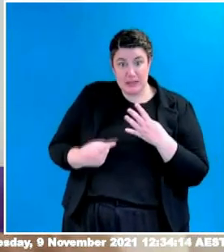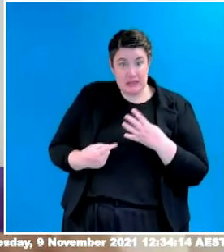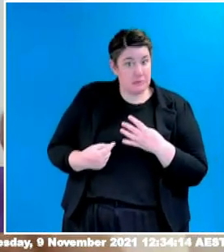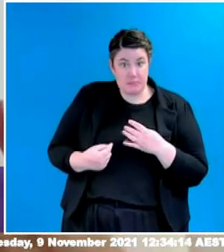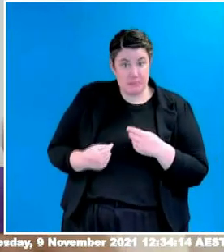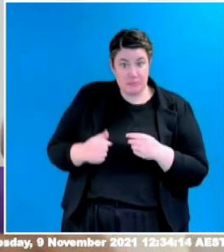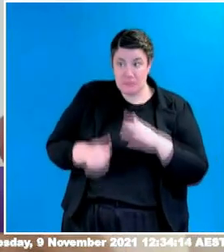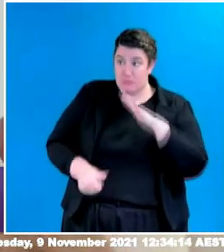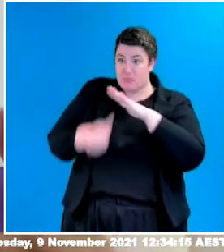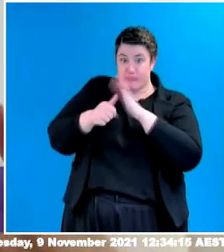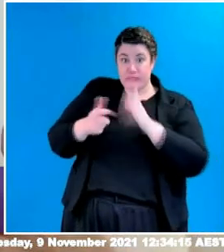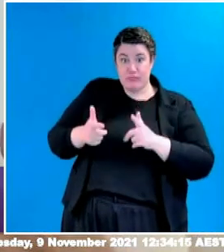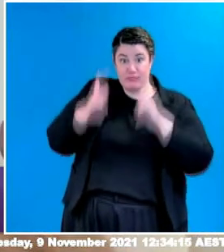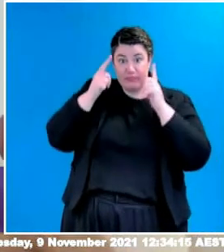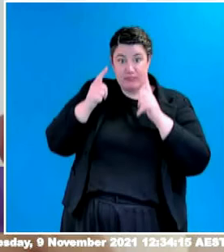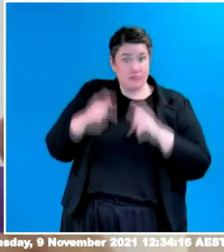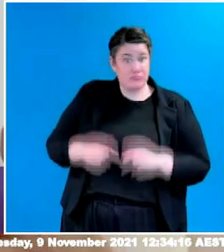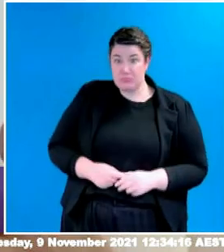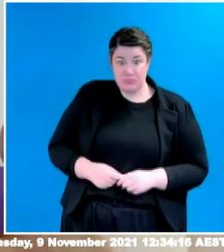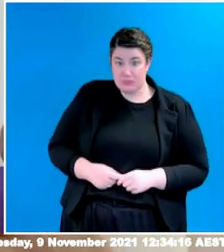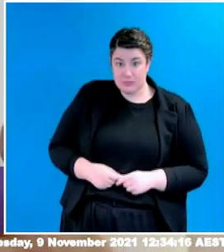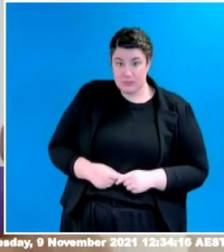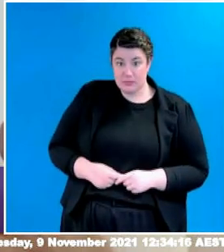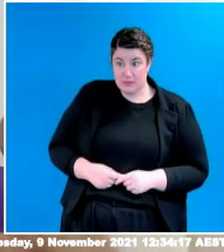The NDIA is now getting up for being a decade old.